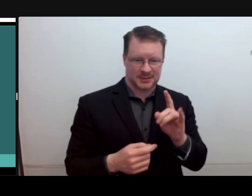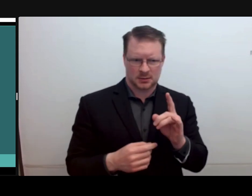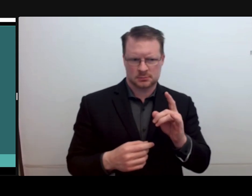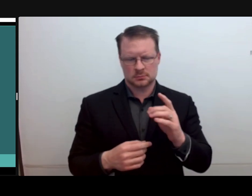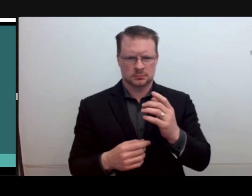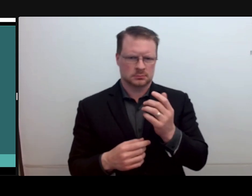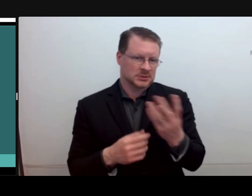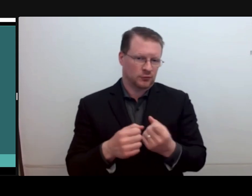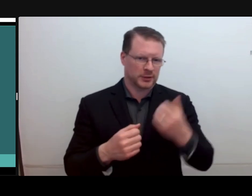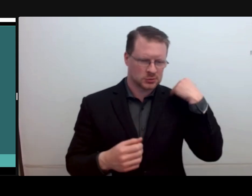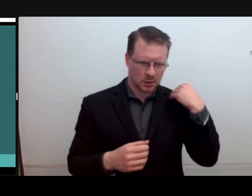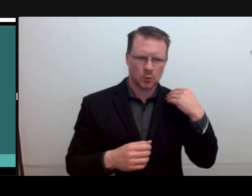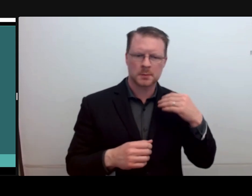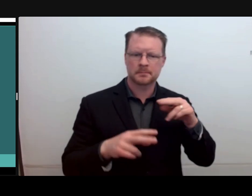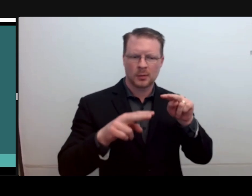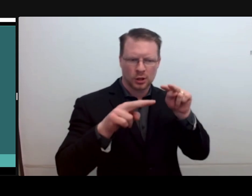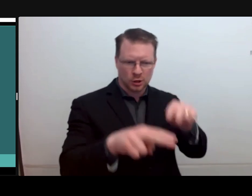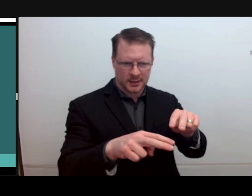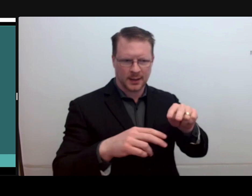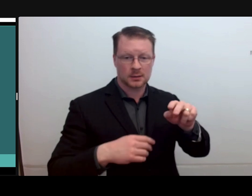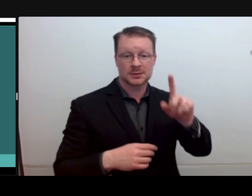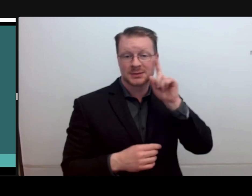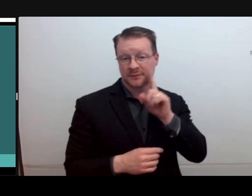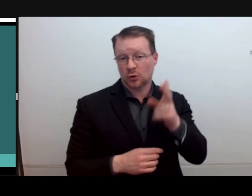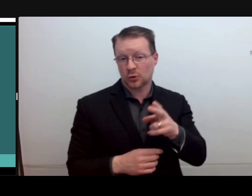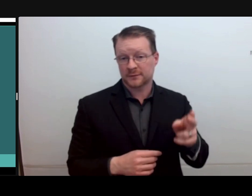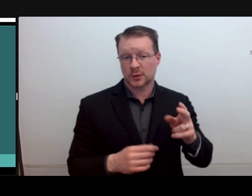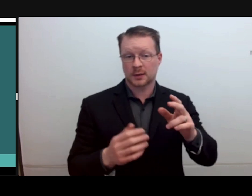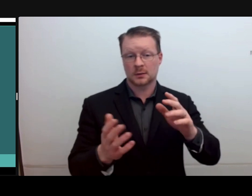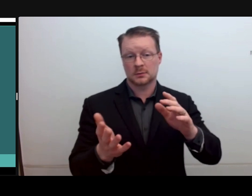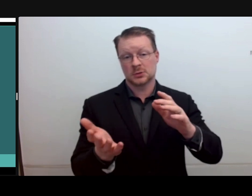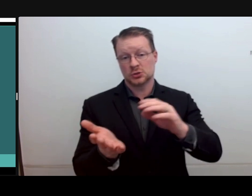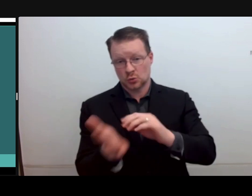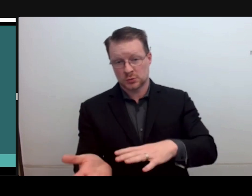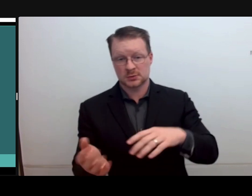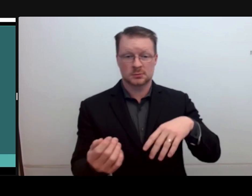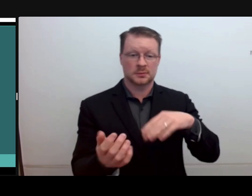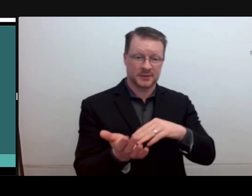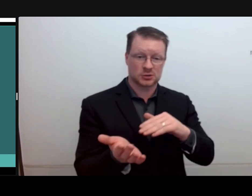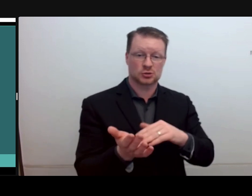Some research that my team did several years ago looks at deaf and hard-of-hearing students,